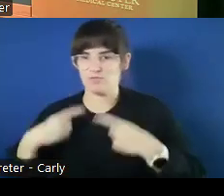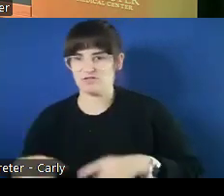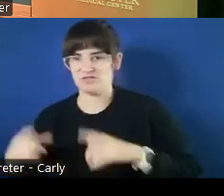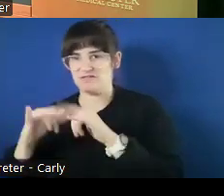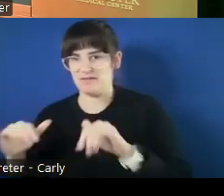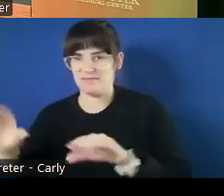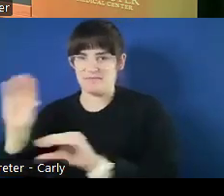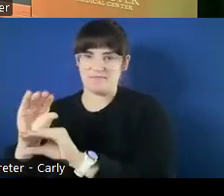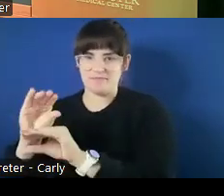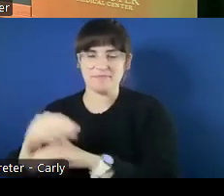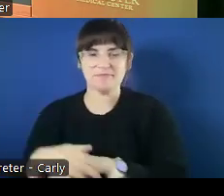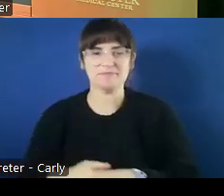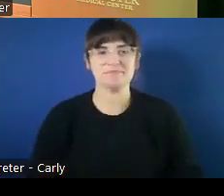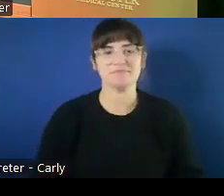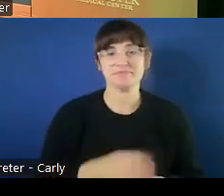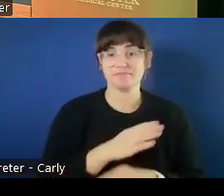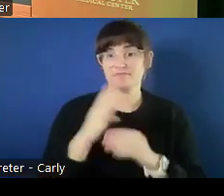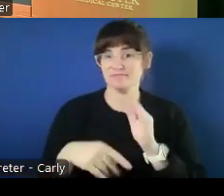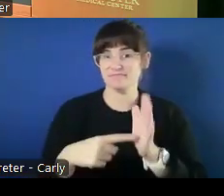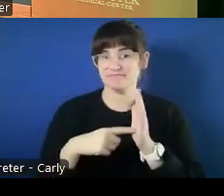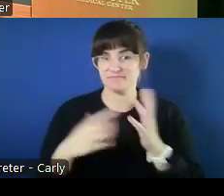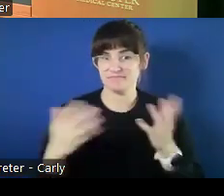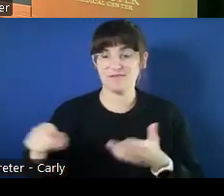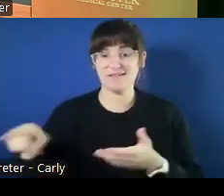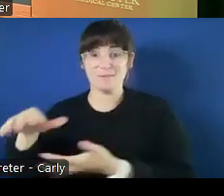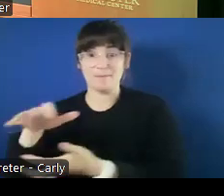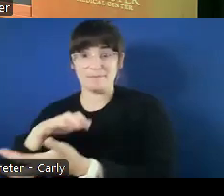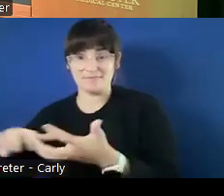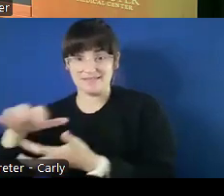in terms of what they found uh they found that blended collaborative care did lead to better